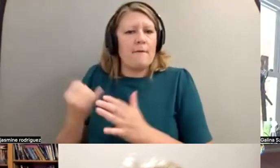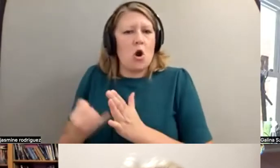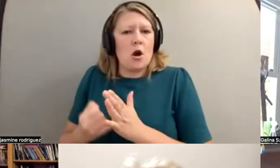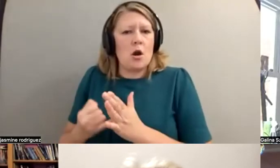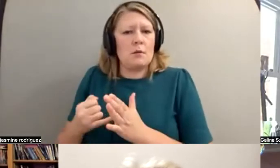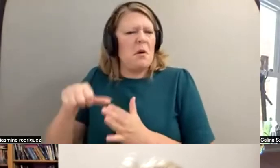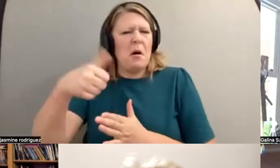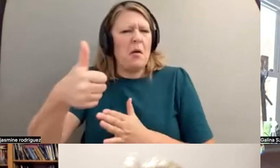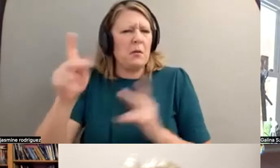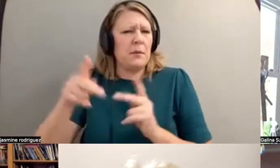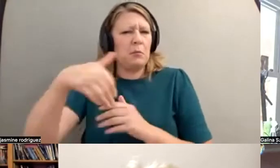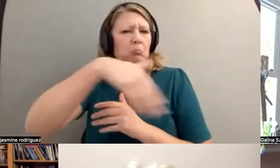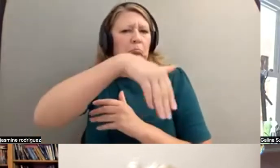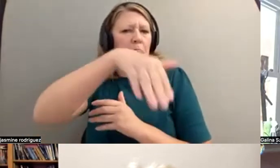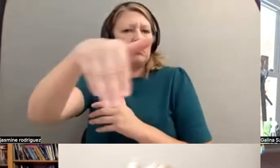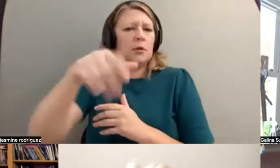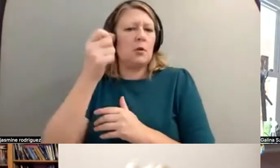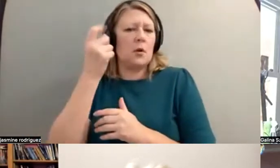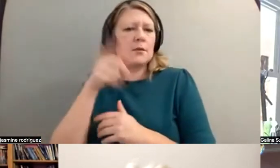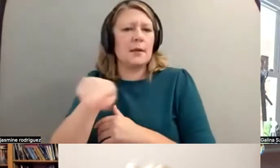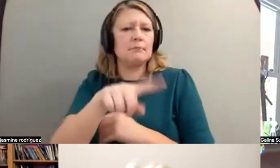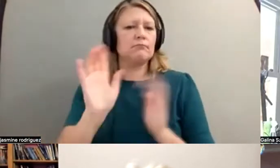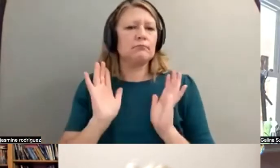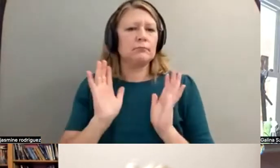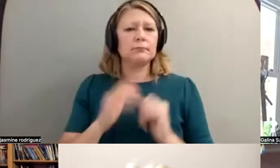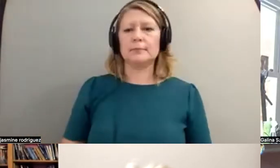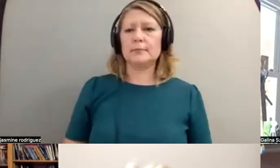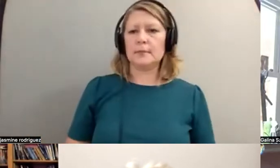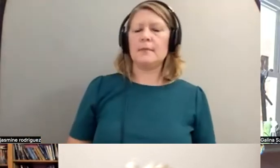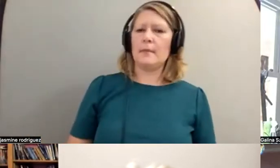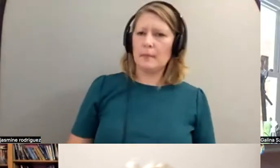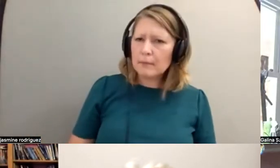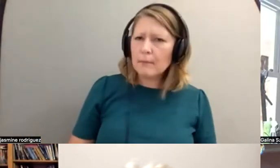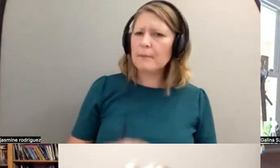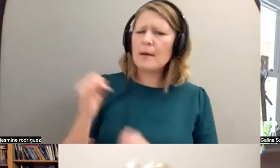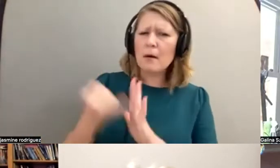understood that artist is not a luxury, it is a necessity!